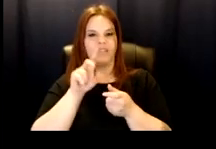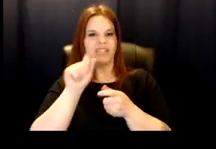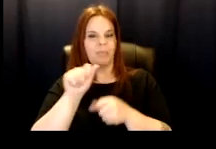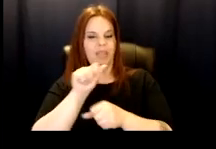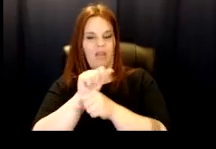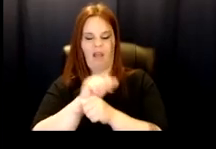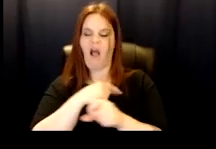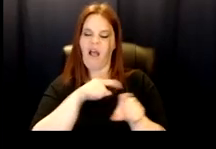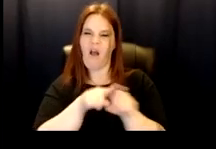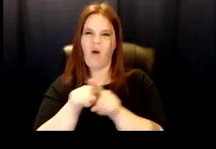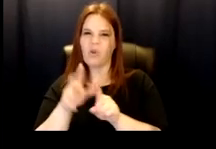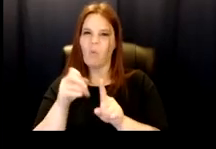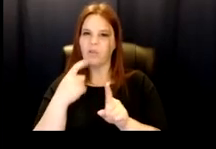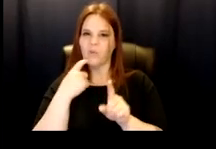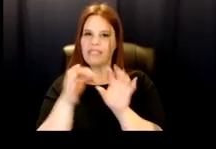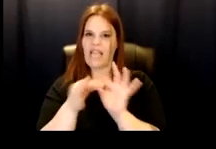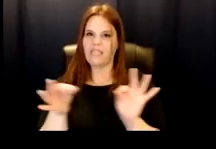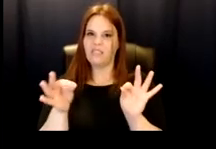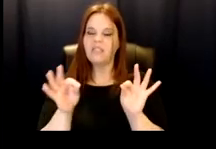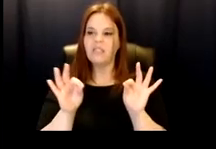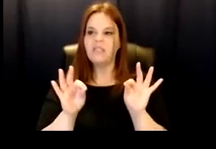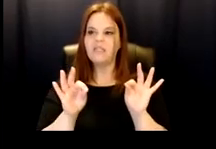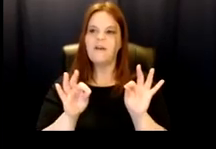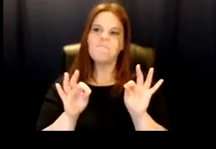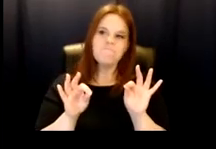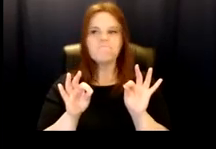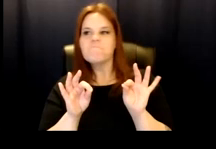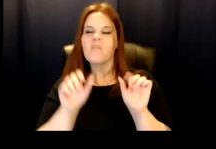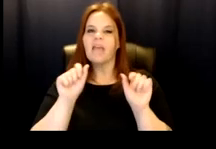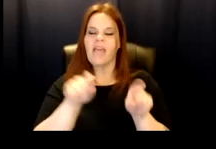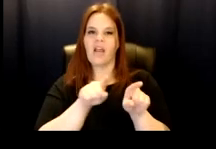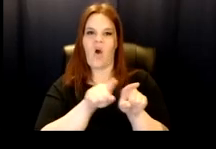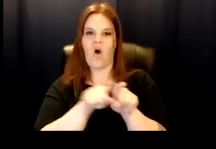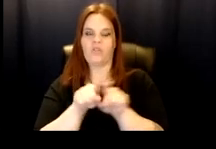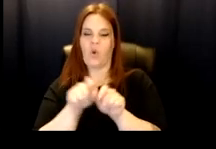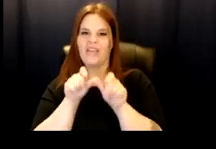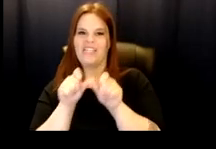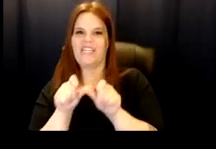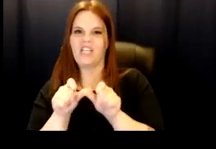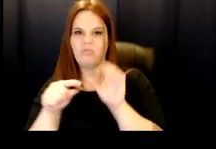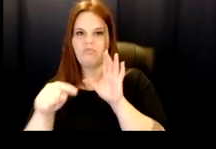highlight that it could also continue existing disparities that we see today and even before